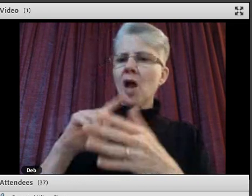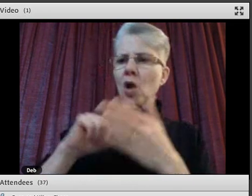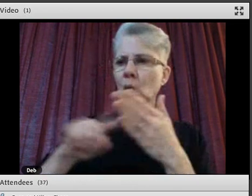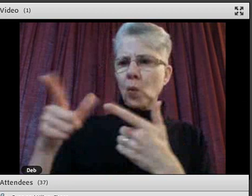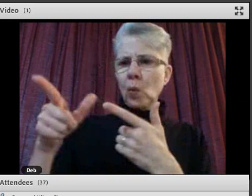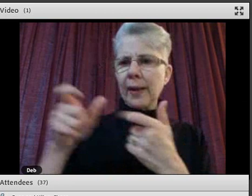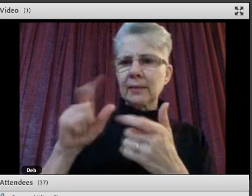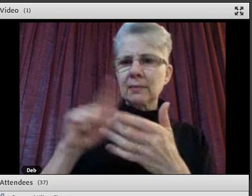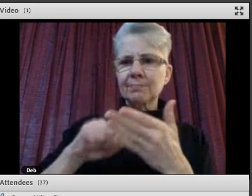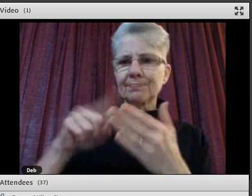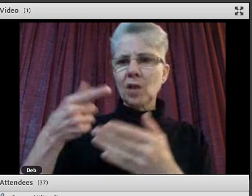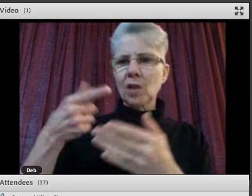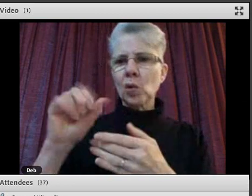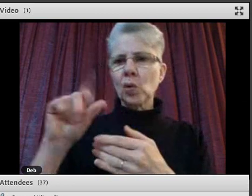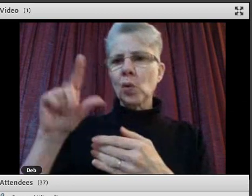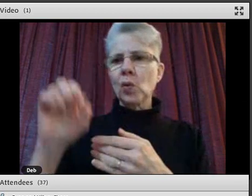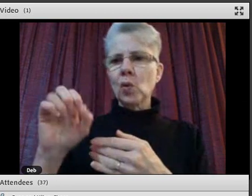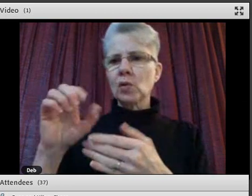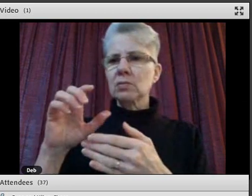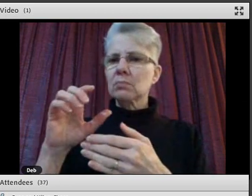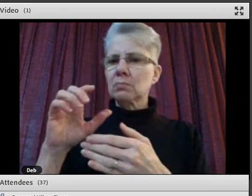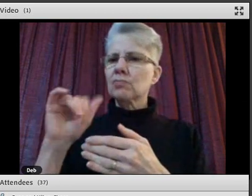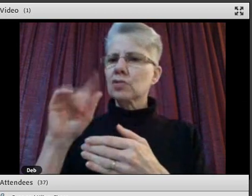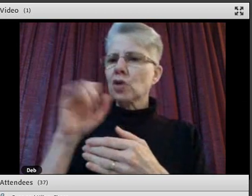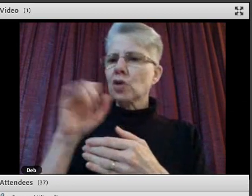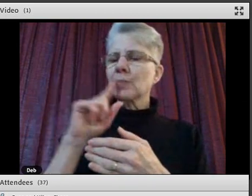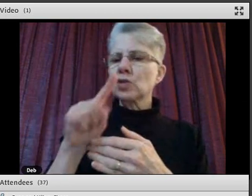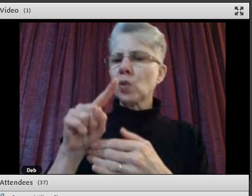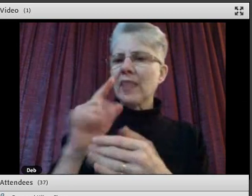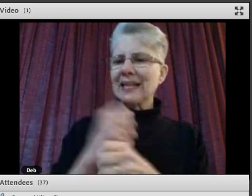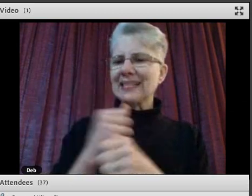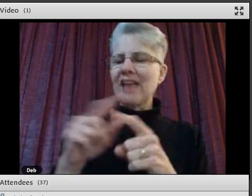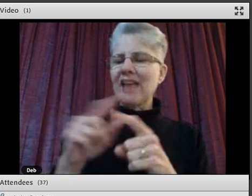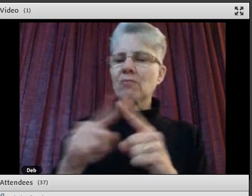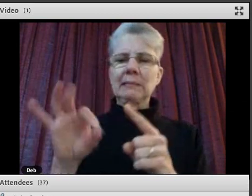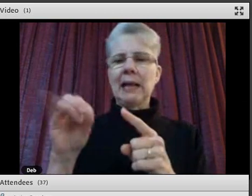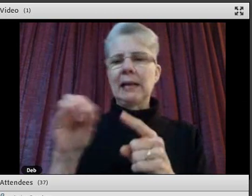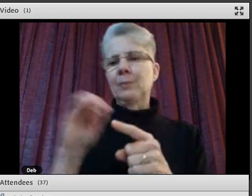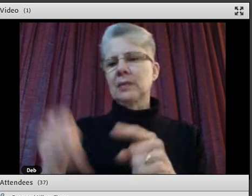But 99.9 times out of 100, this is all going to be...